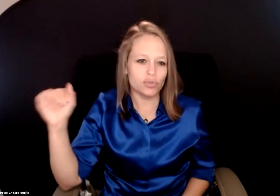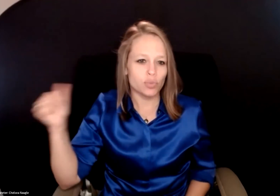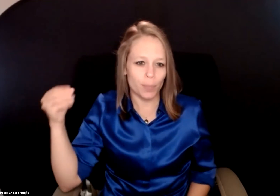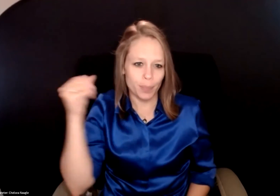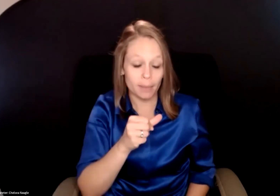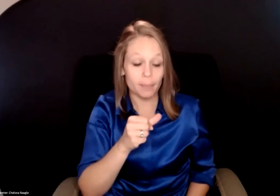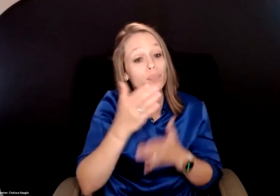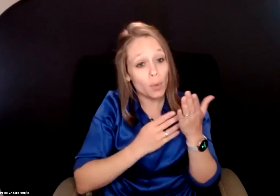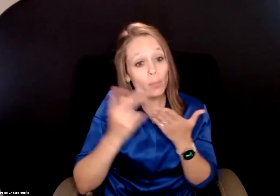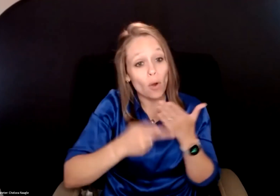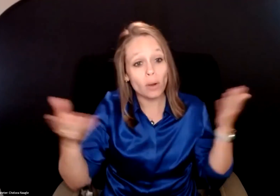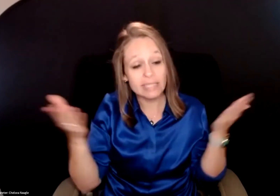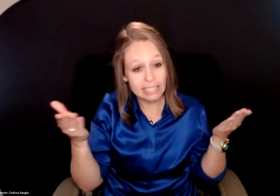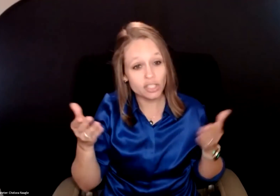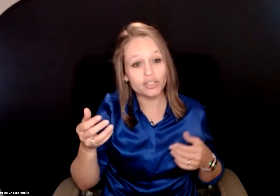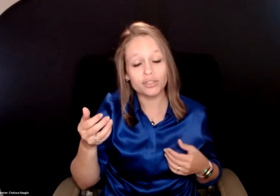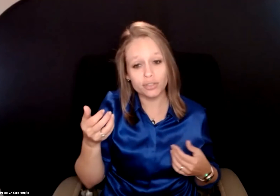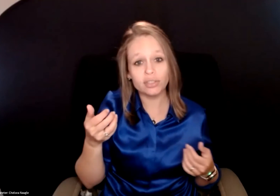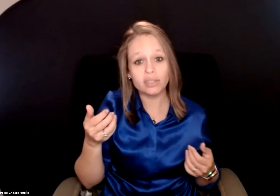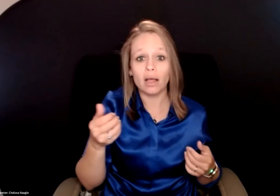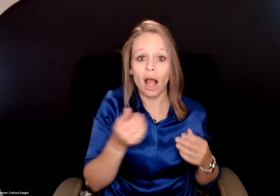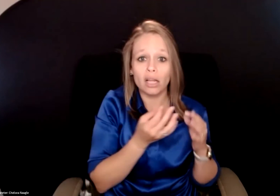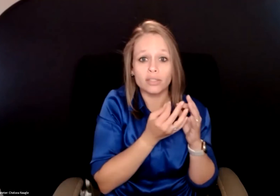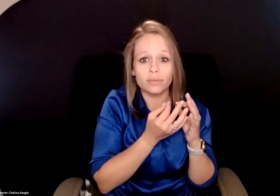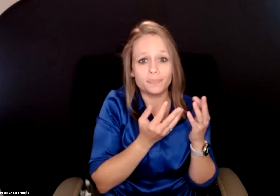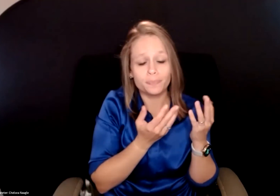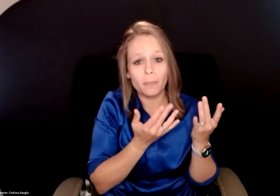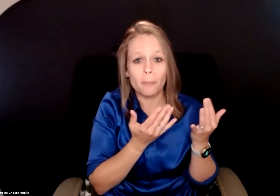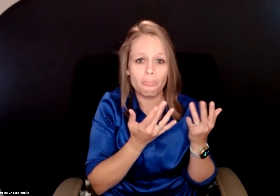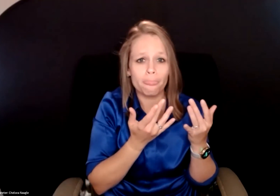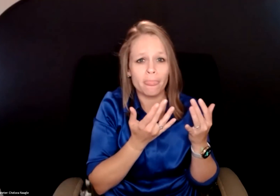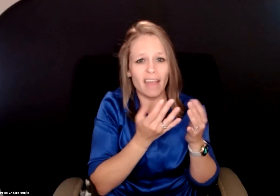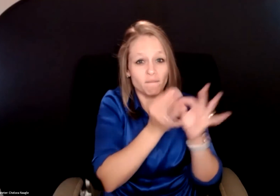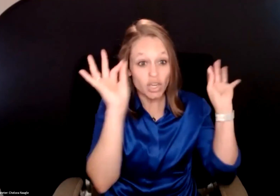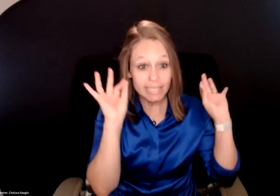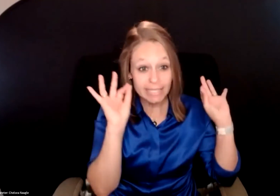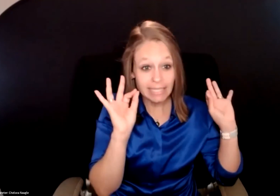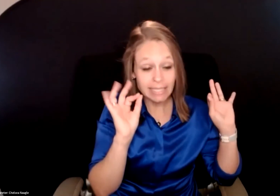we are able to get them into that does not cost but not every county has that at their fingertips.